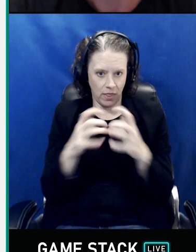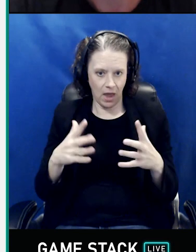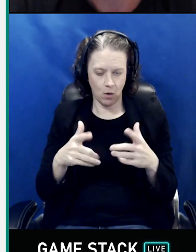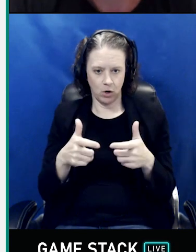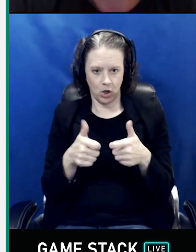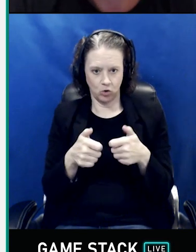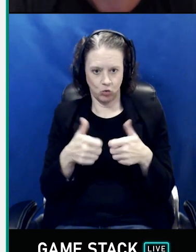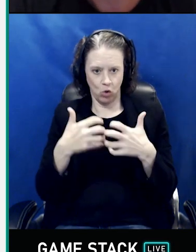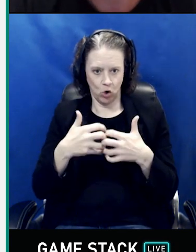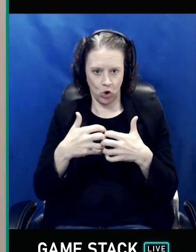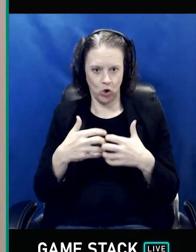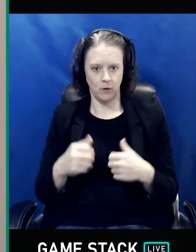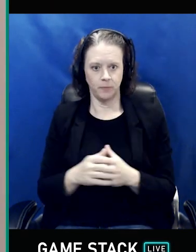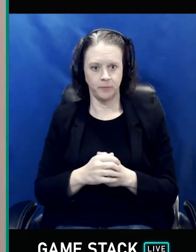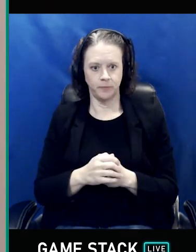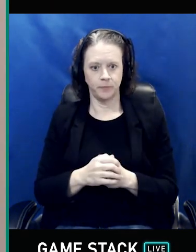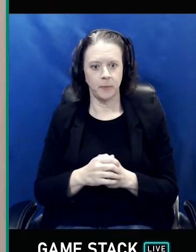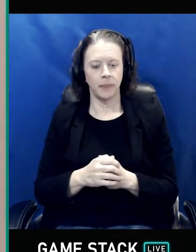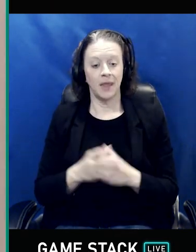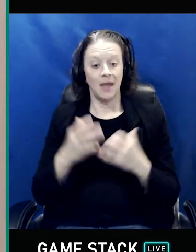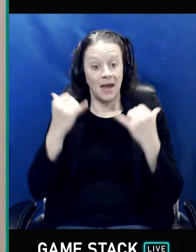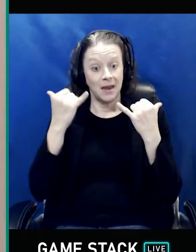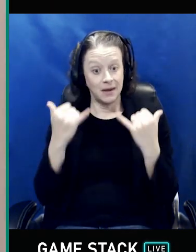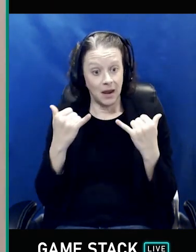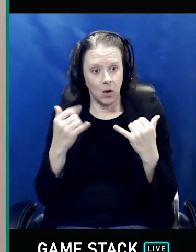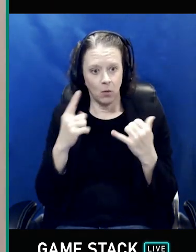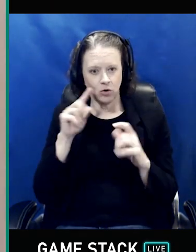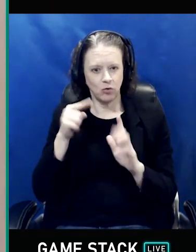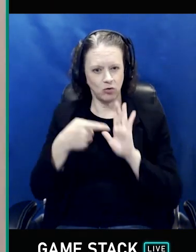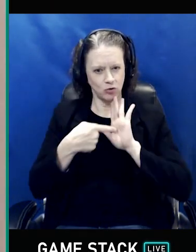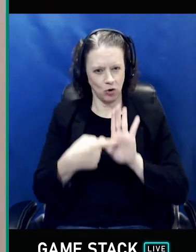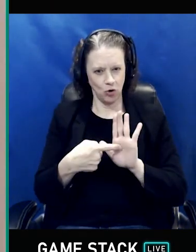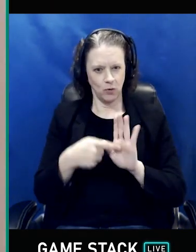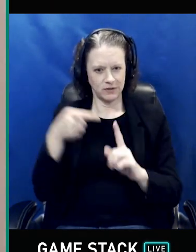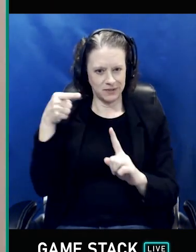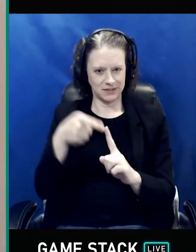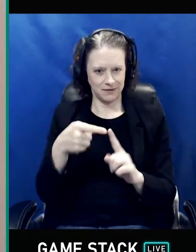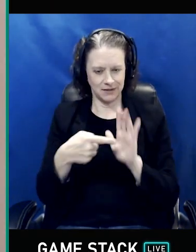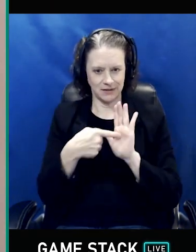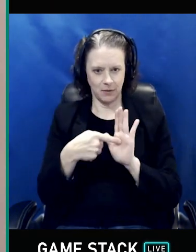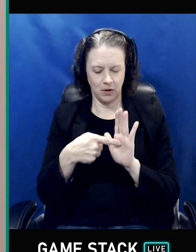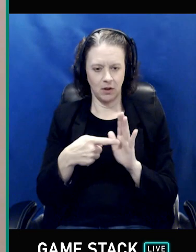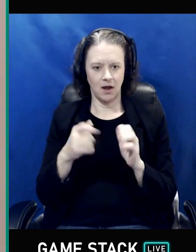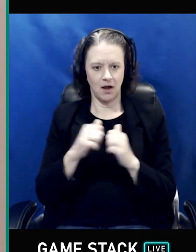So now, let's take a look at a specific example of a title that has been customized for touch input.